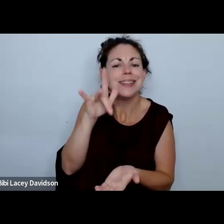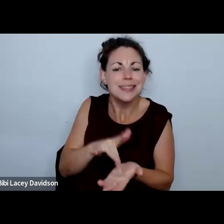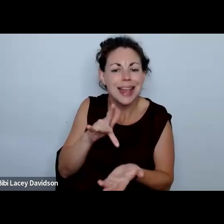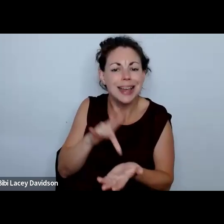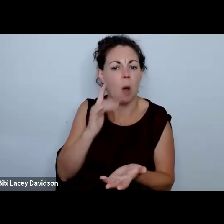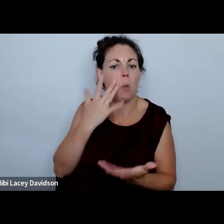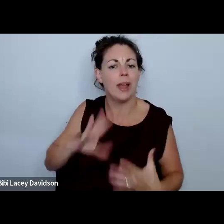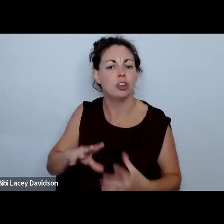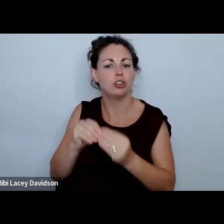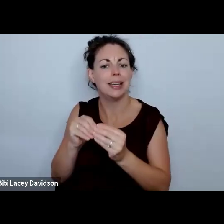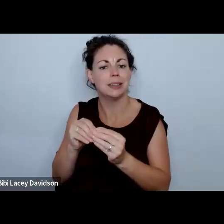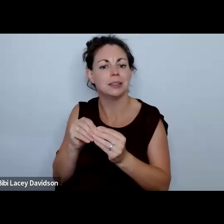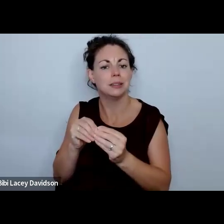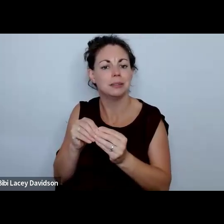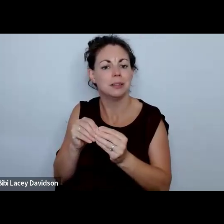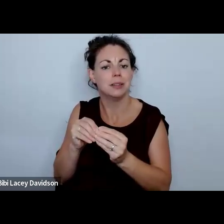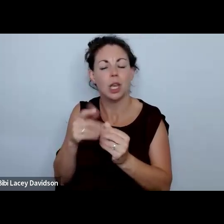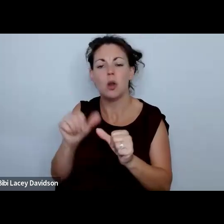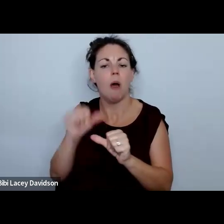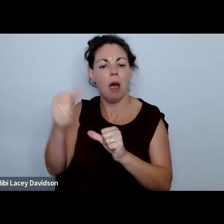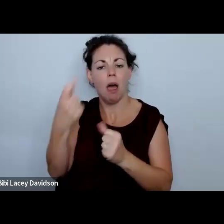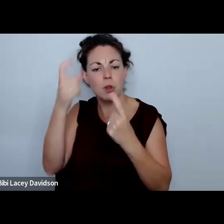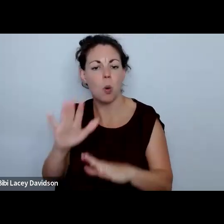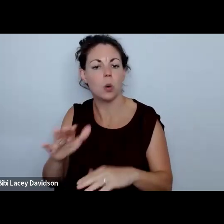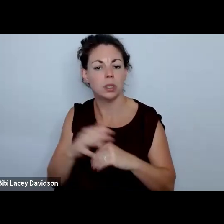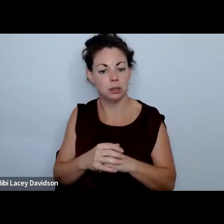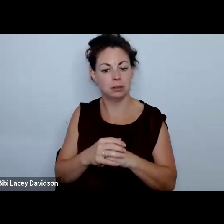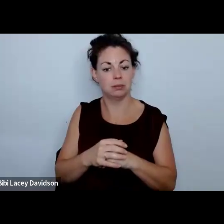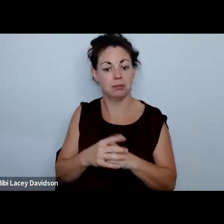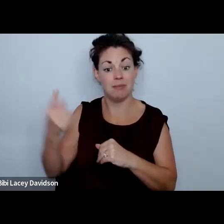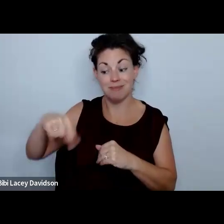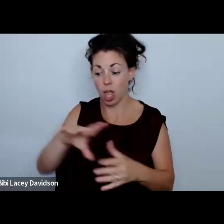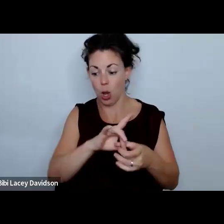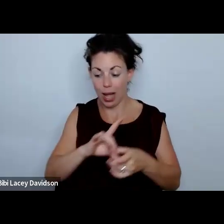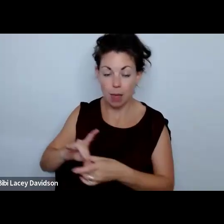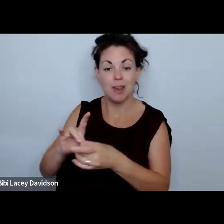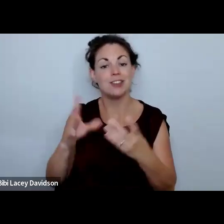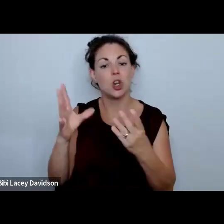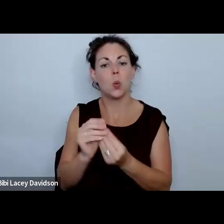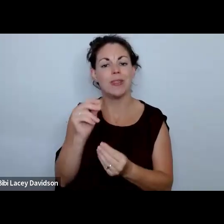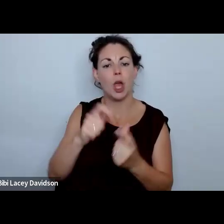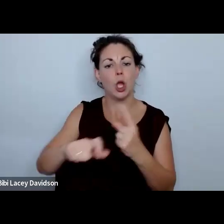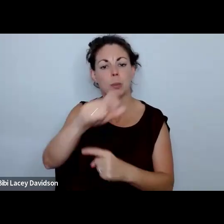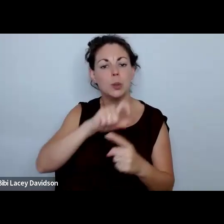of over 2,500 members, the vast majority of whom are disabled people.